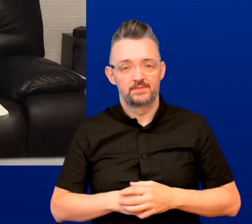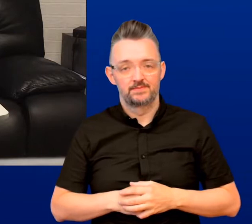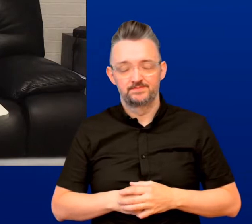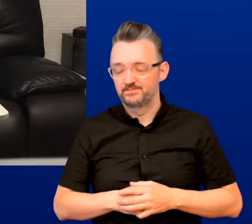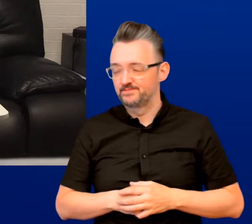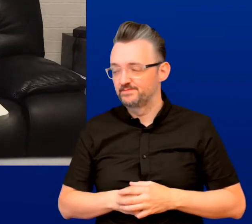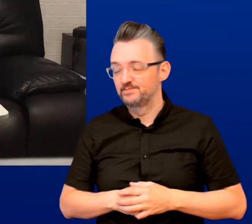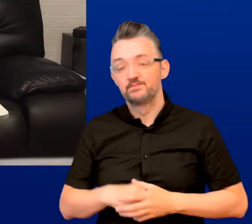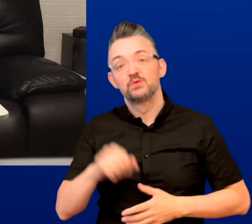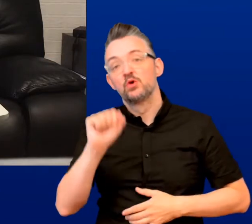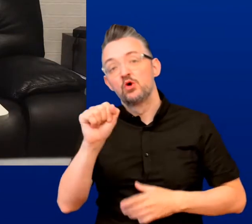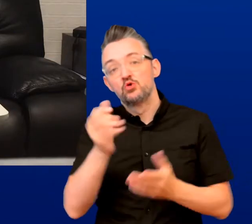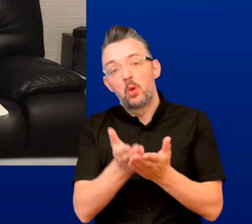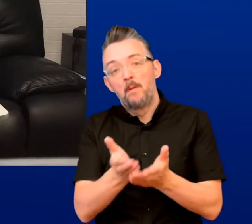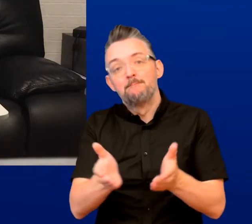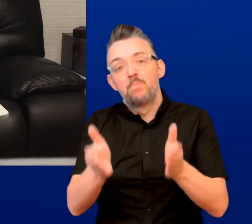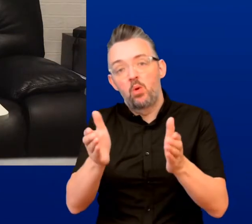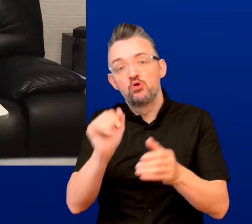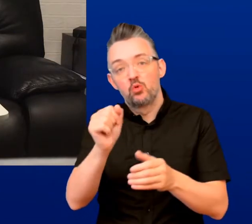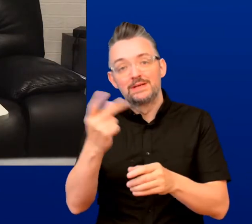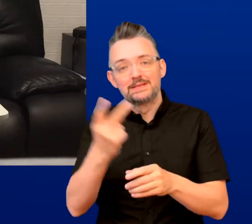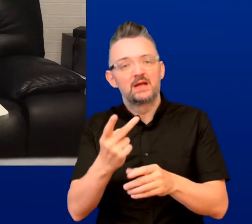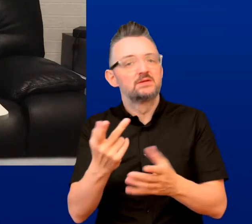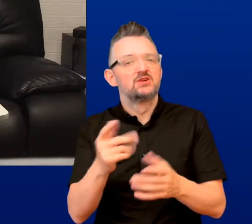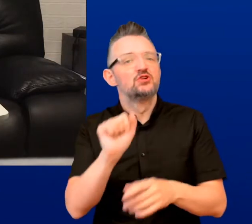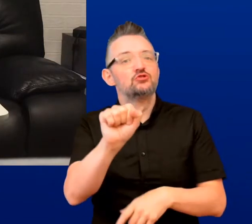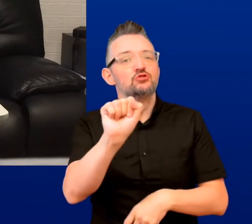Your bowl and your design will be personalised to suit